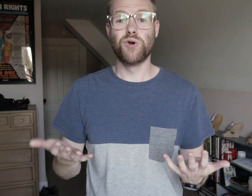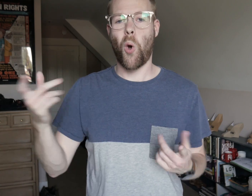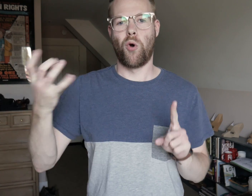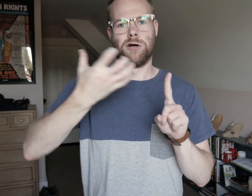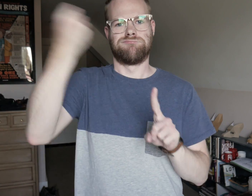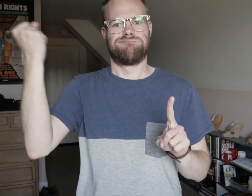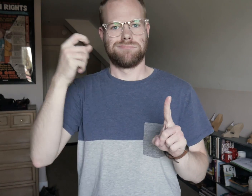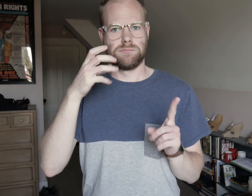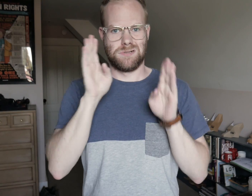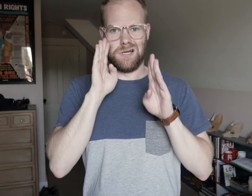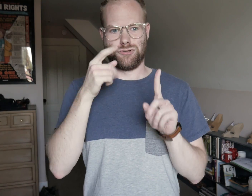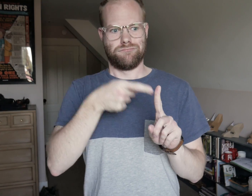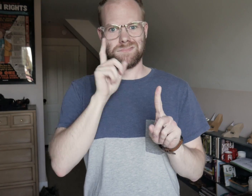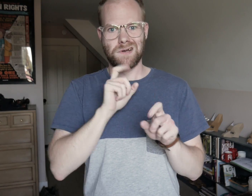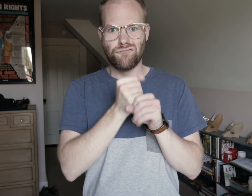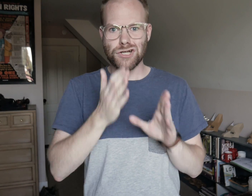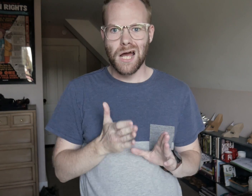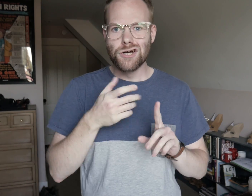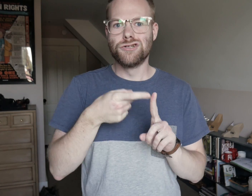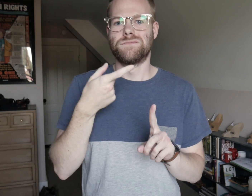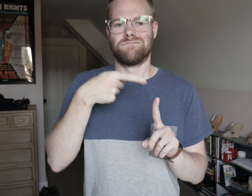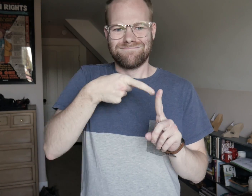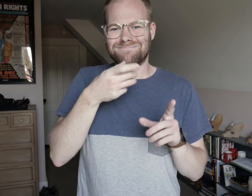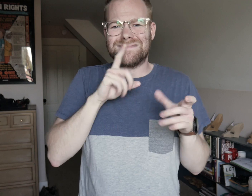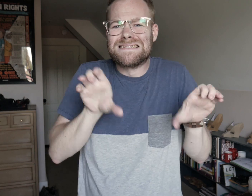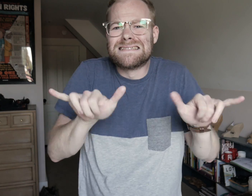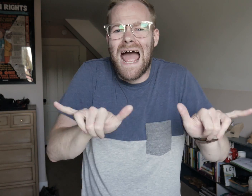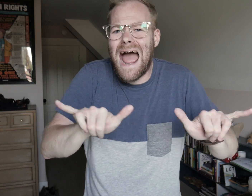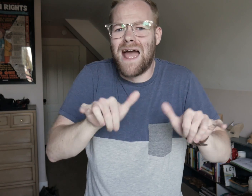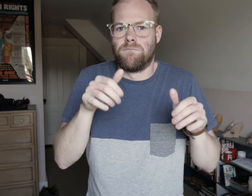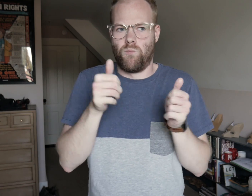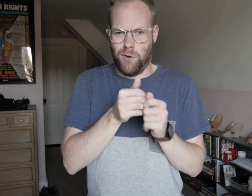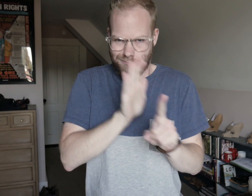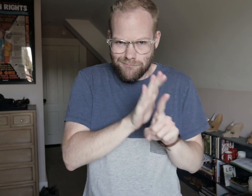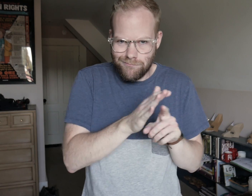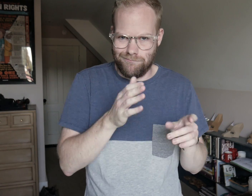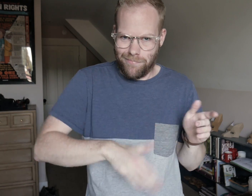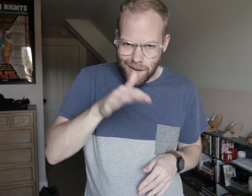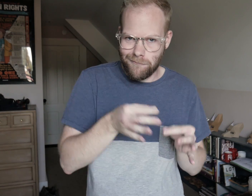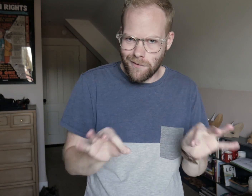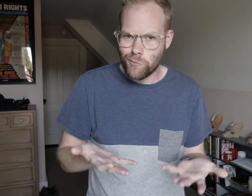So they’re taking attention away from deaf creators who are doing the same with what’s their native language.